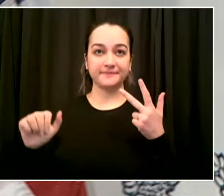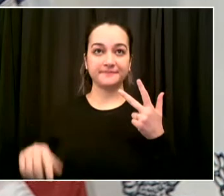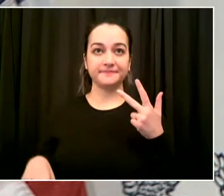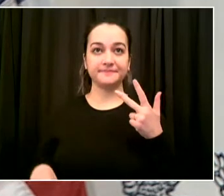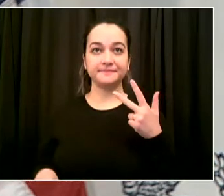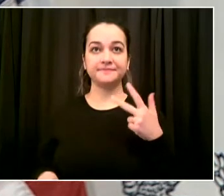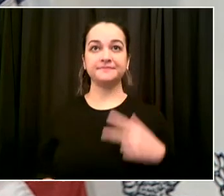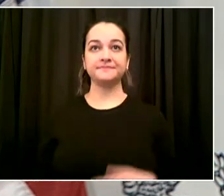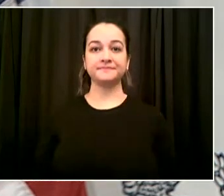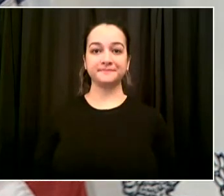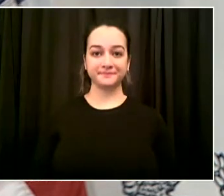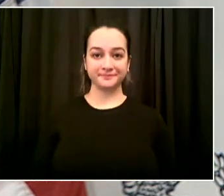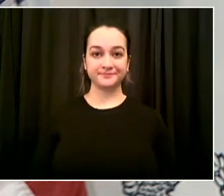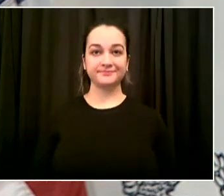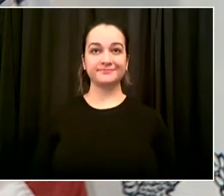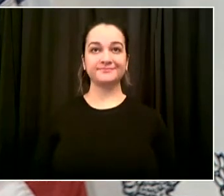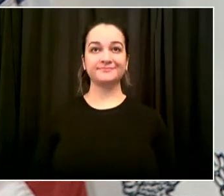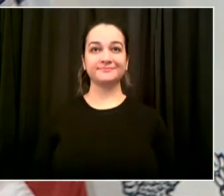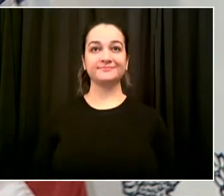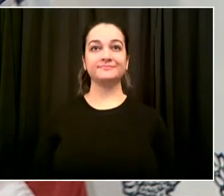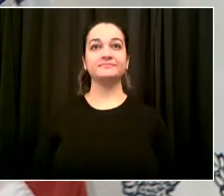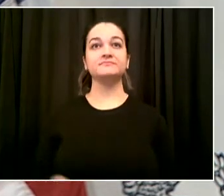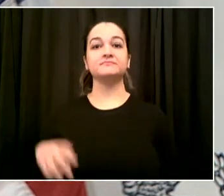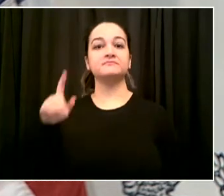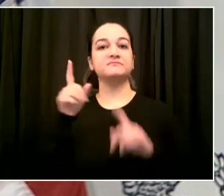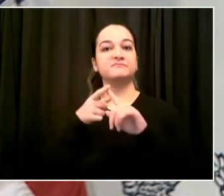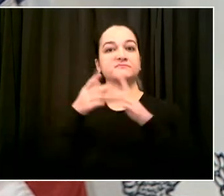KATTZ, DR. VARMA.